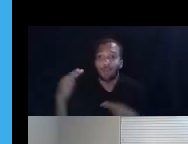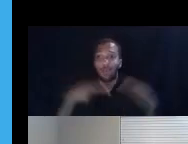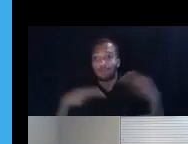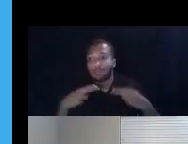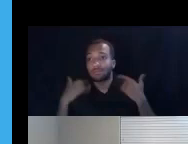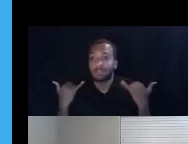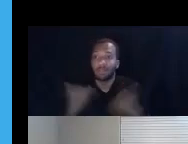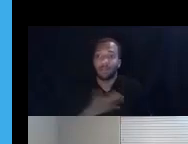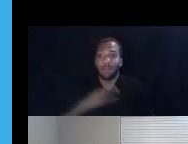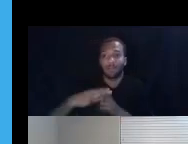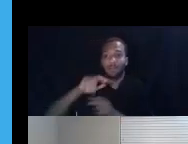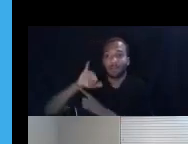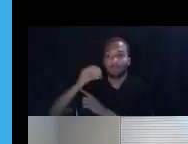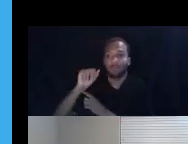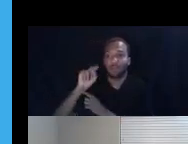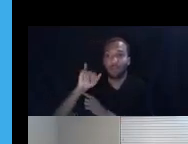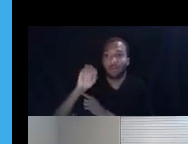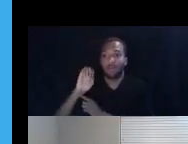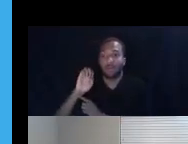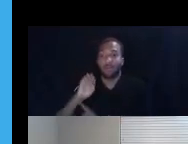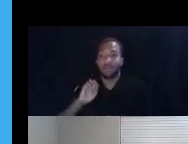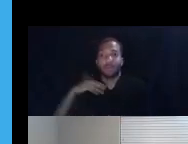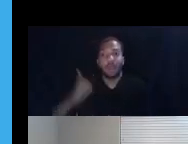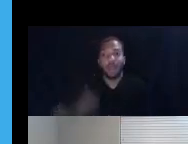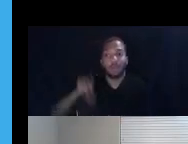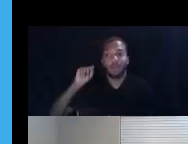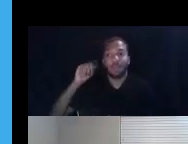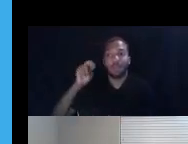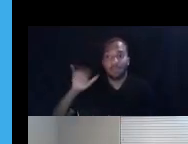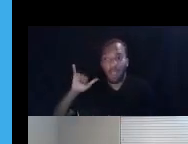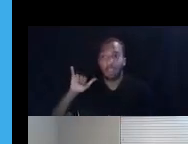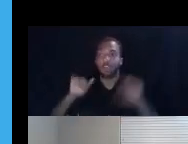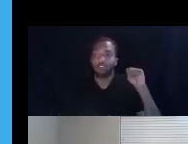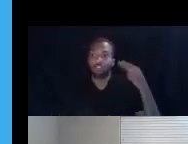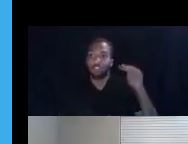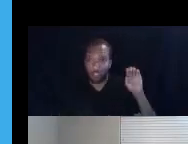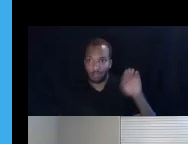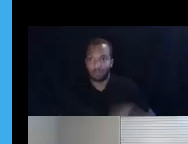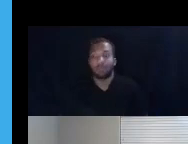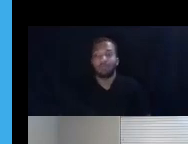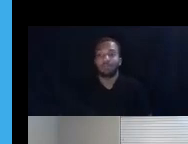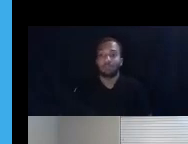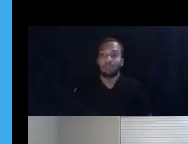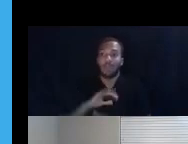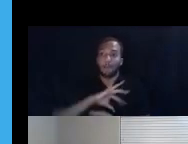My name is Joannie Tang and my pronouns are they, she. I am a member of the community advisory team that was involved